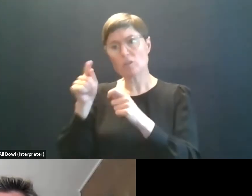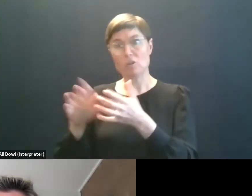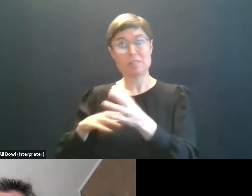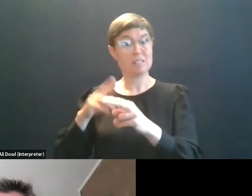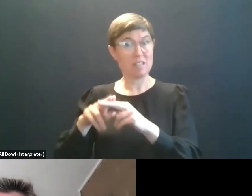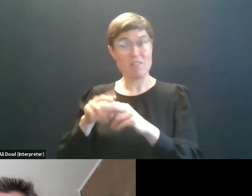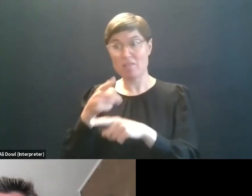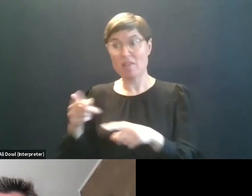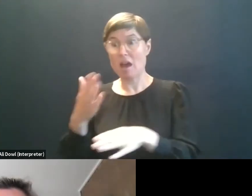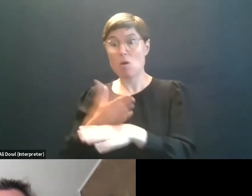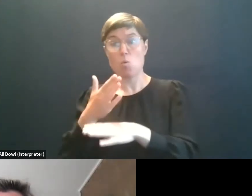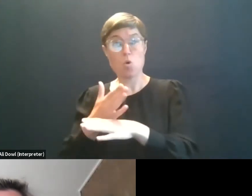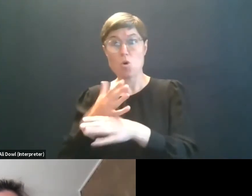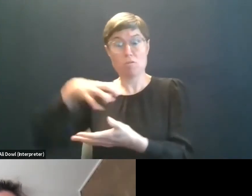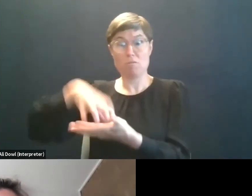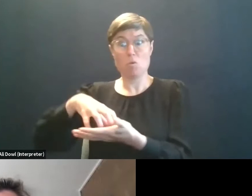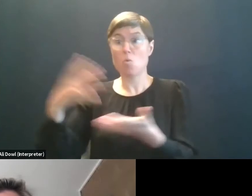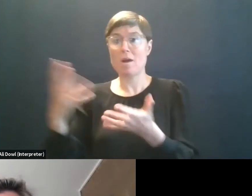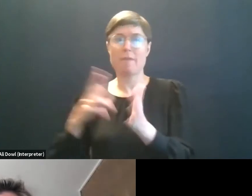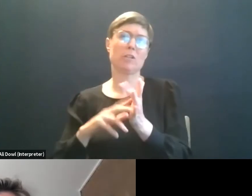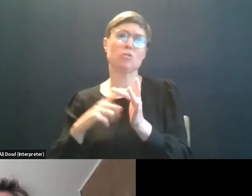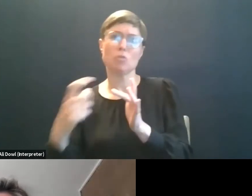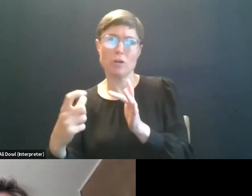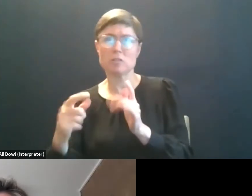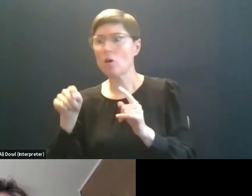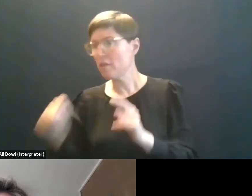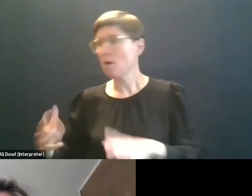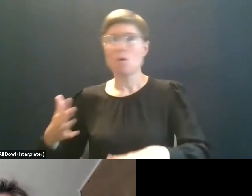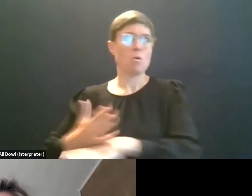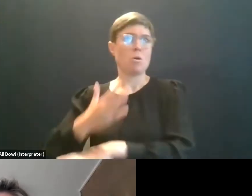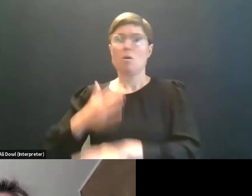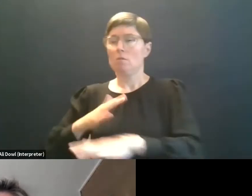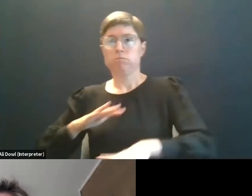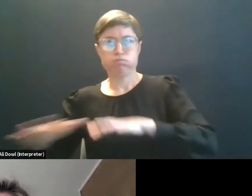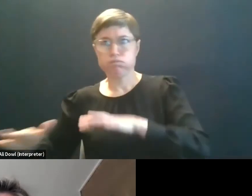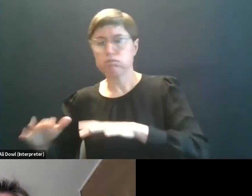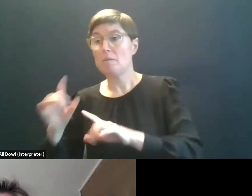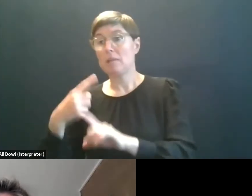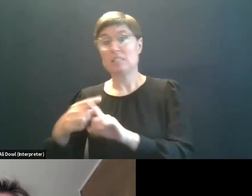to surge what they were doing in the interests of the community as individuals, they were